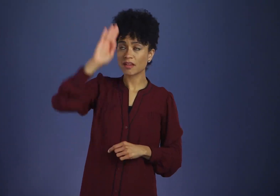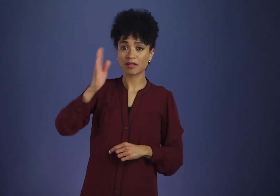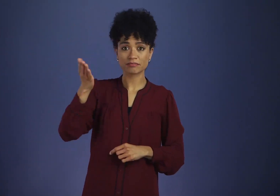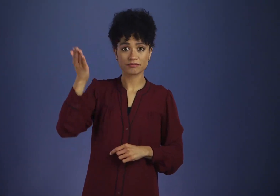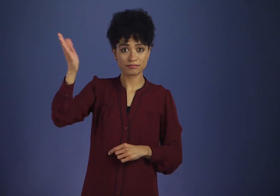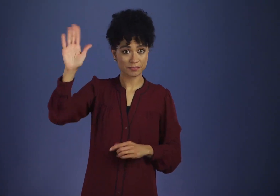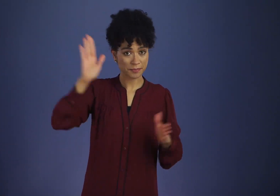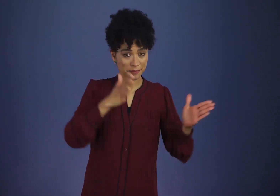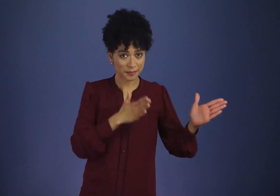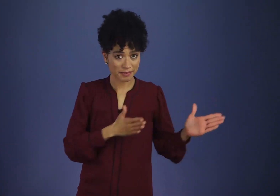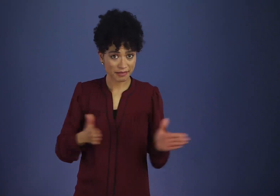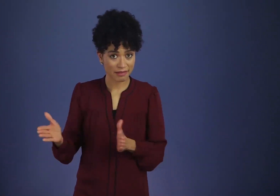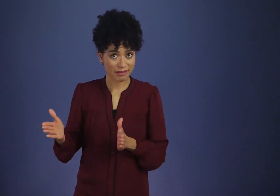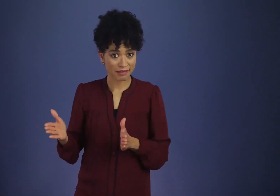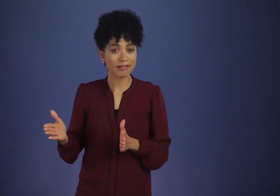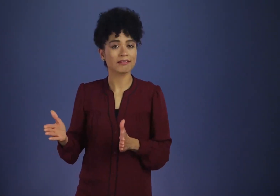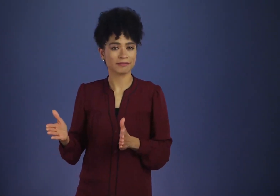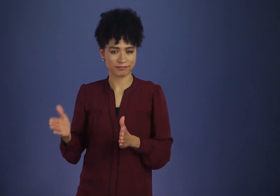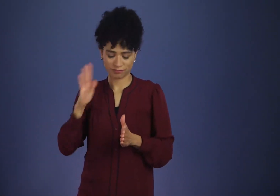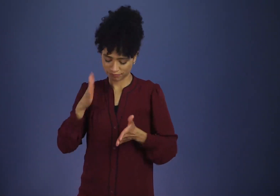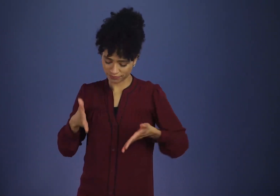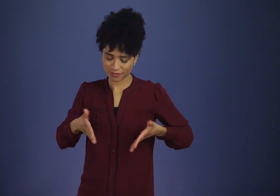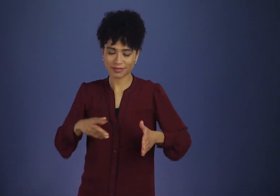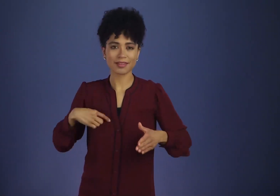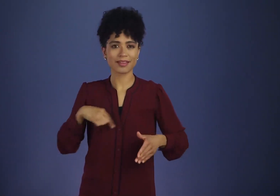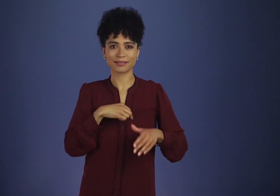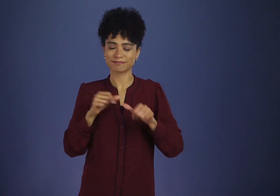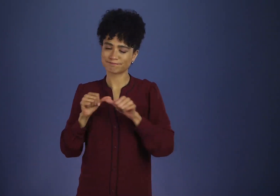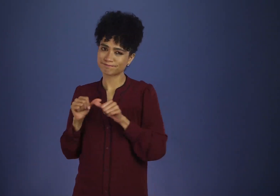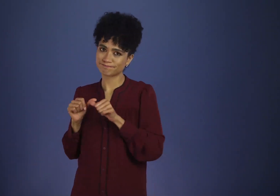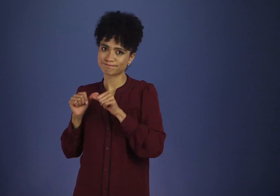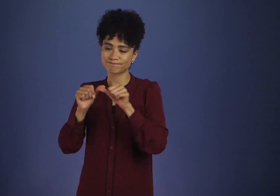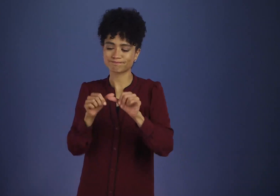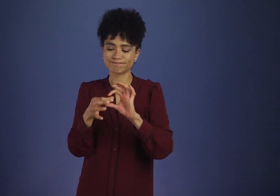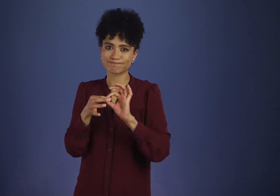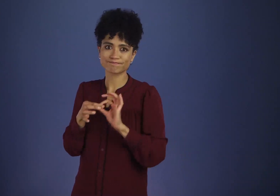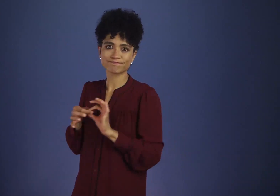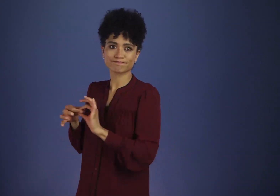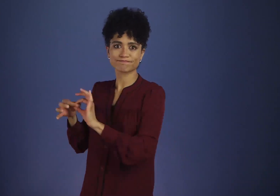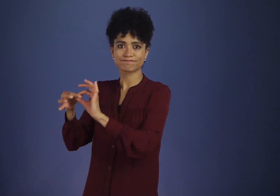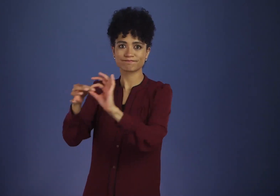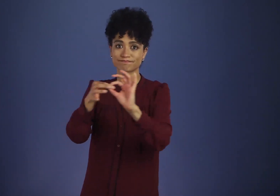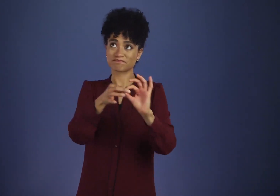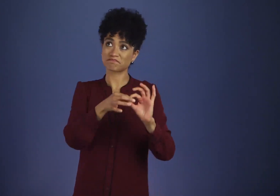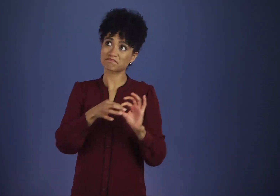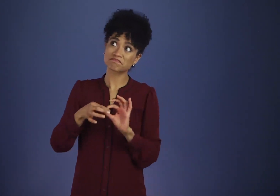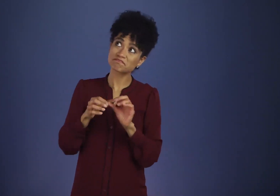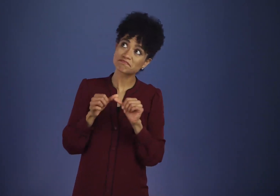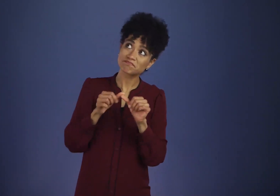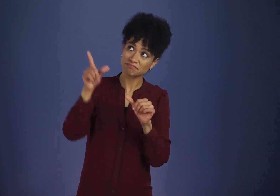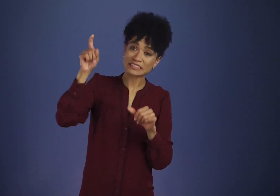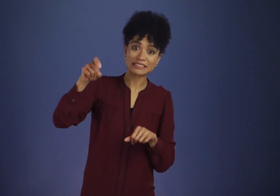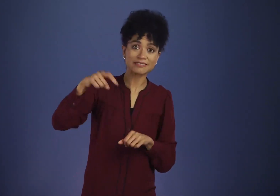which — God willing — shall sustain us in unity for so long as He may need us.